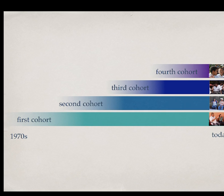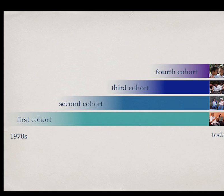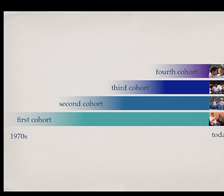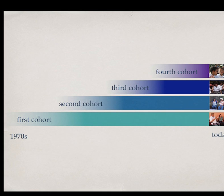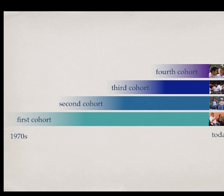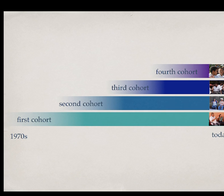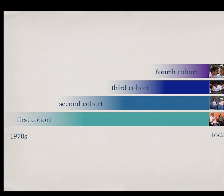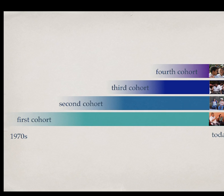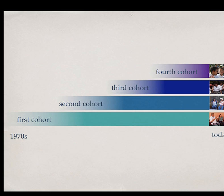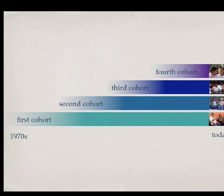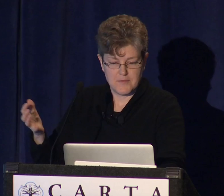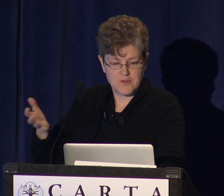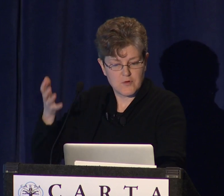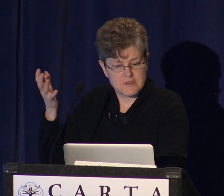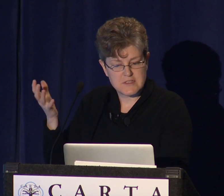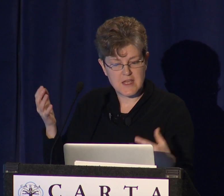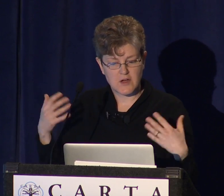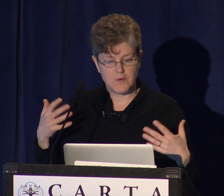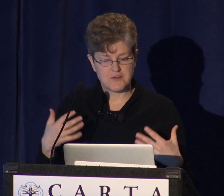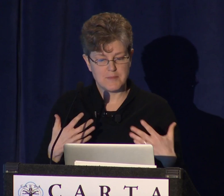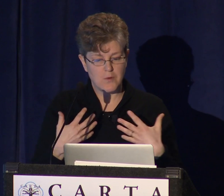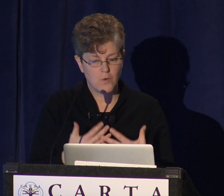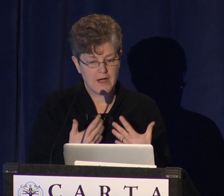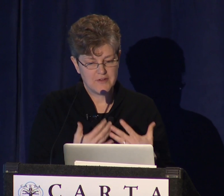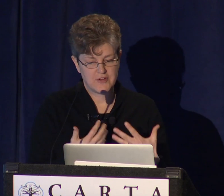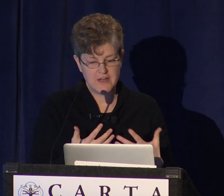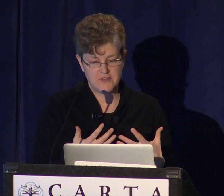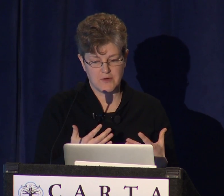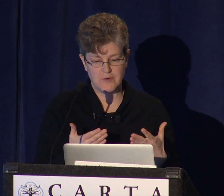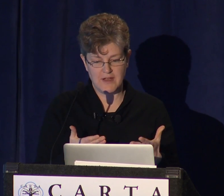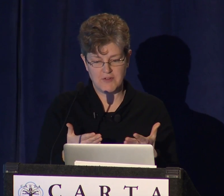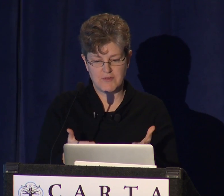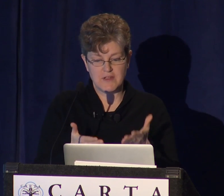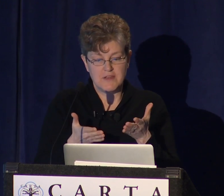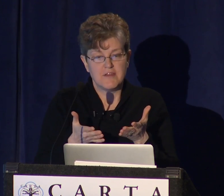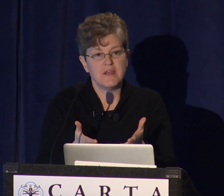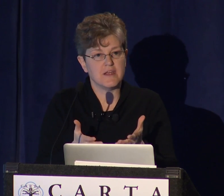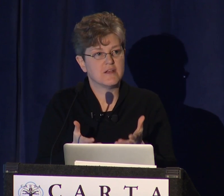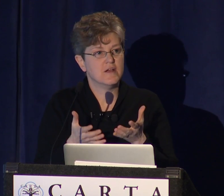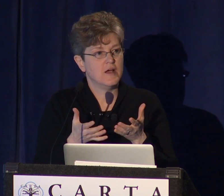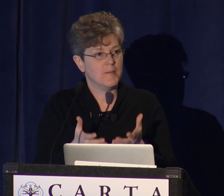who. So to take our question about why change it, we have to really think about